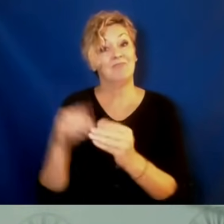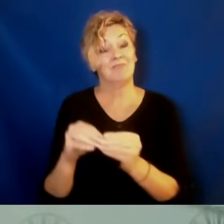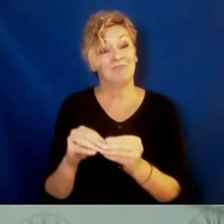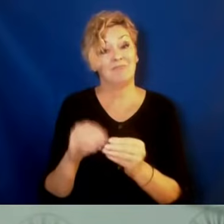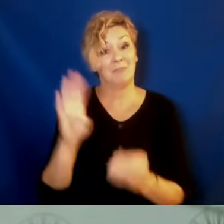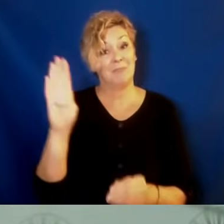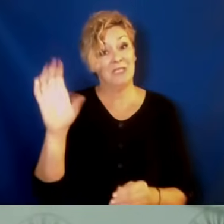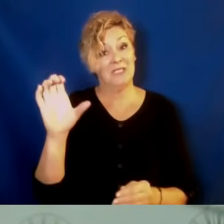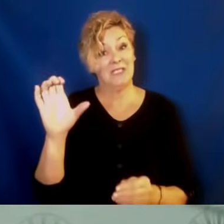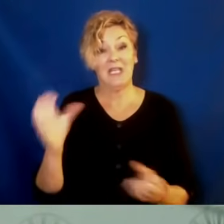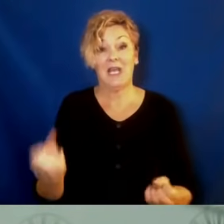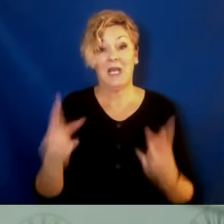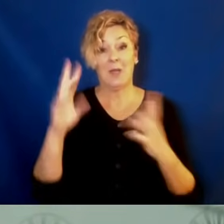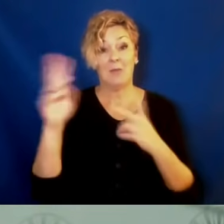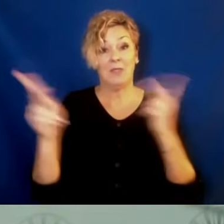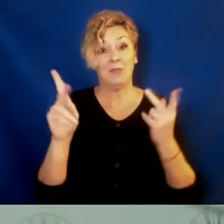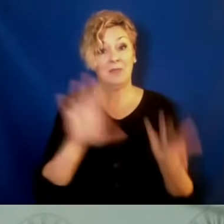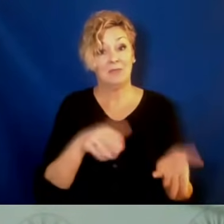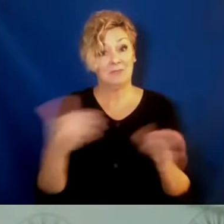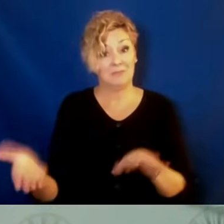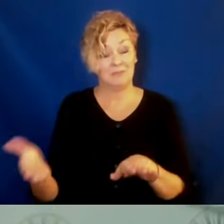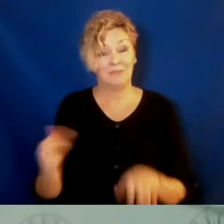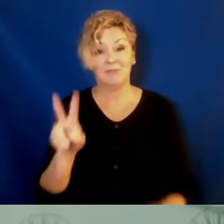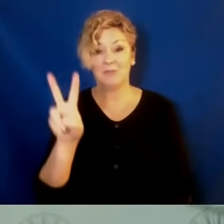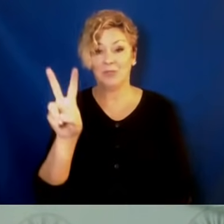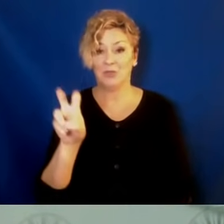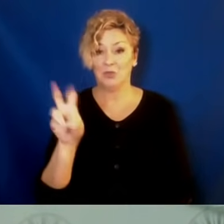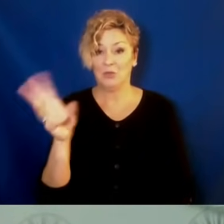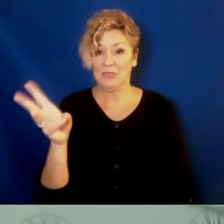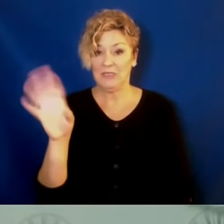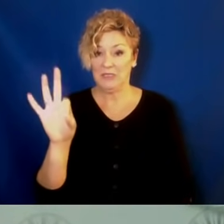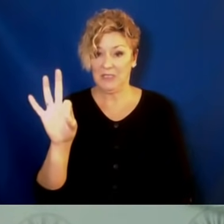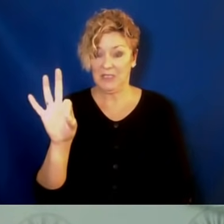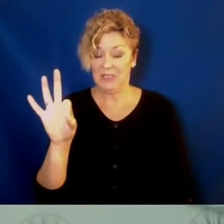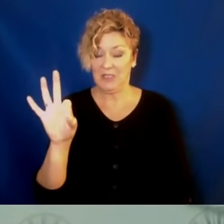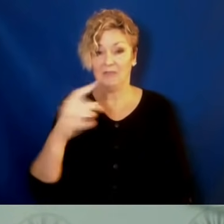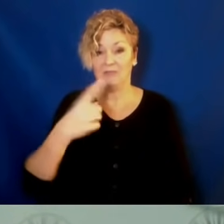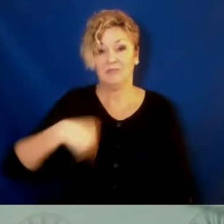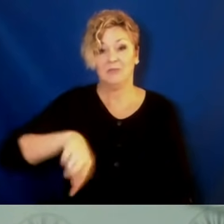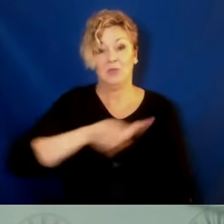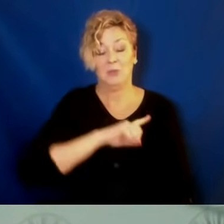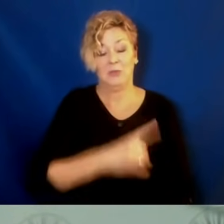19 are in critical care or intensive care units. Since the last reporting period we had